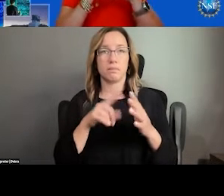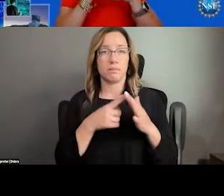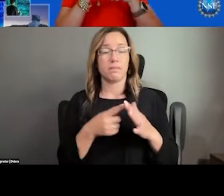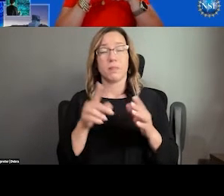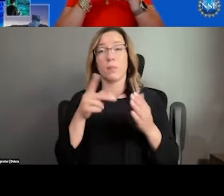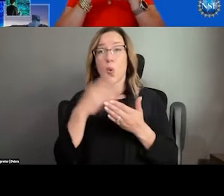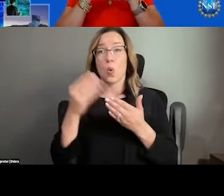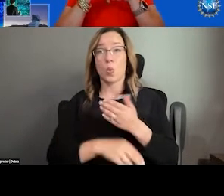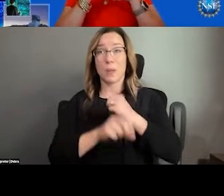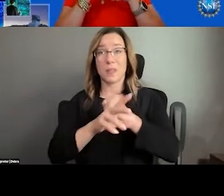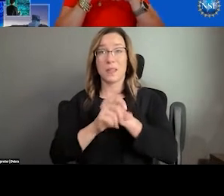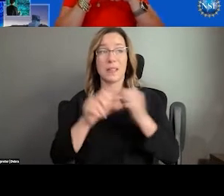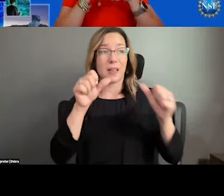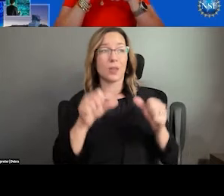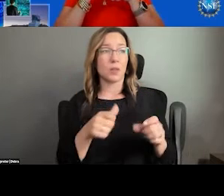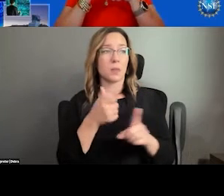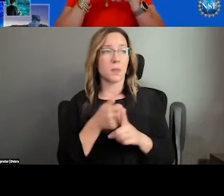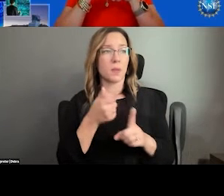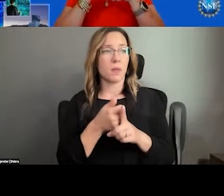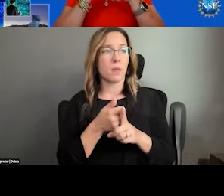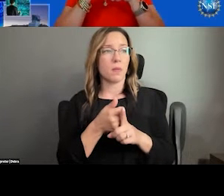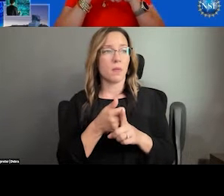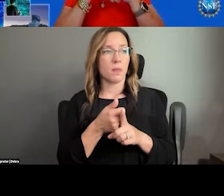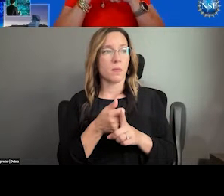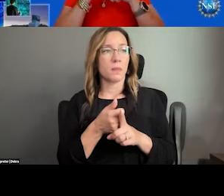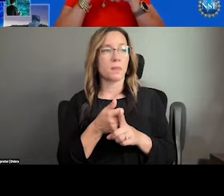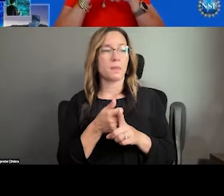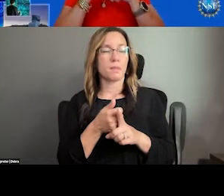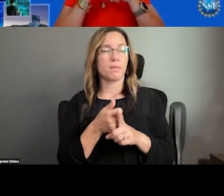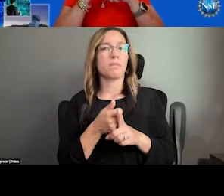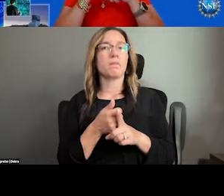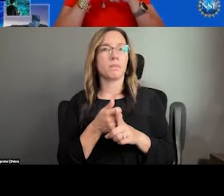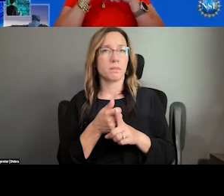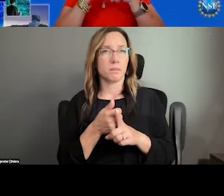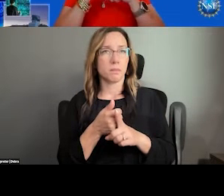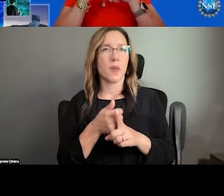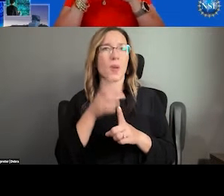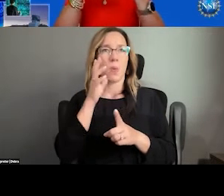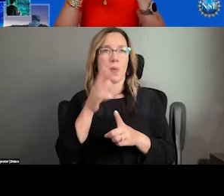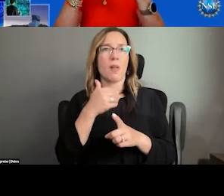themselves may actually include eligibility limitations.